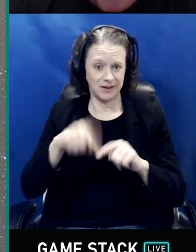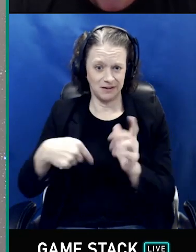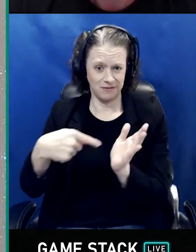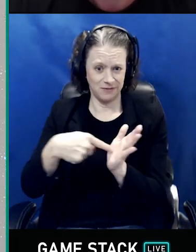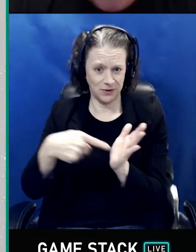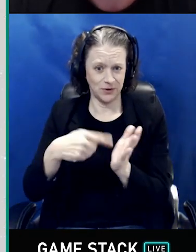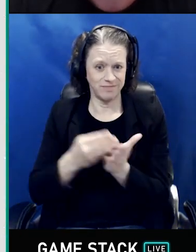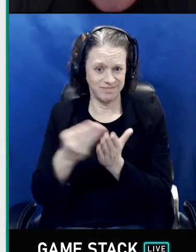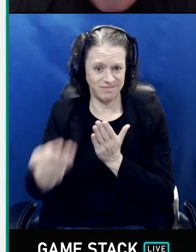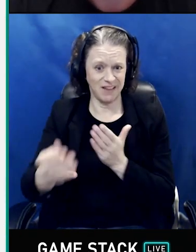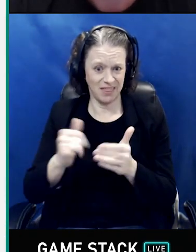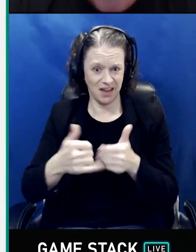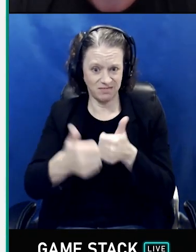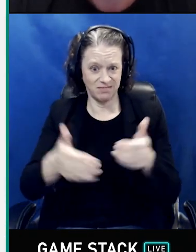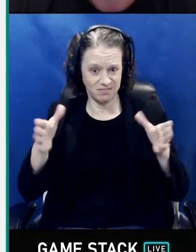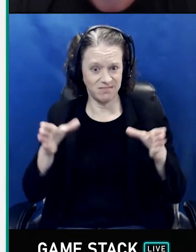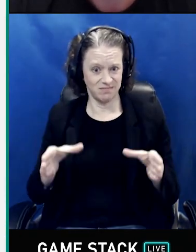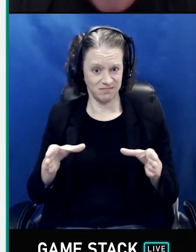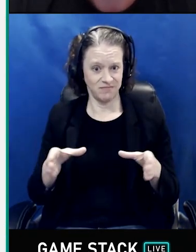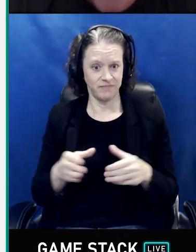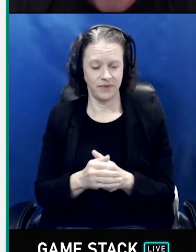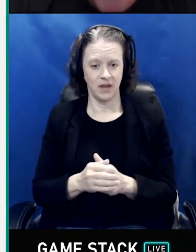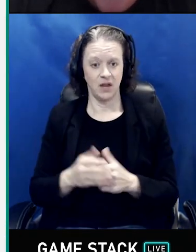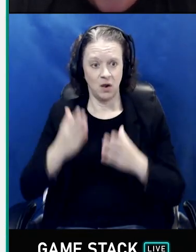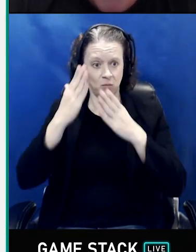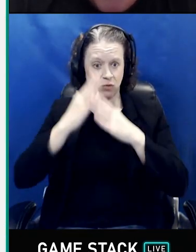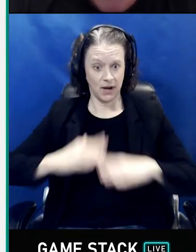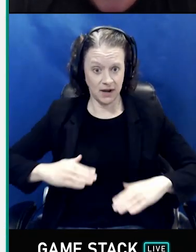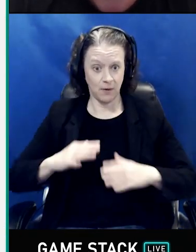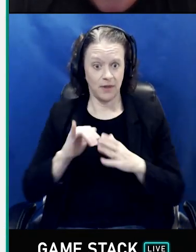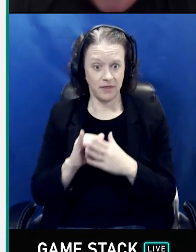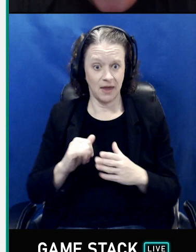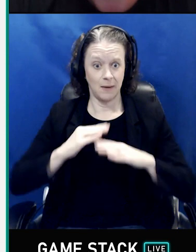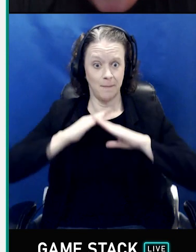Breaking down this barrier to entry, and ease of access,